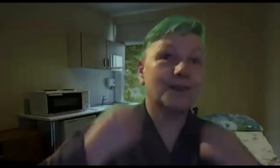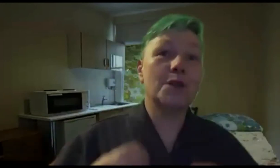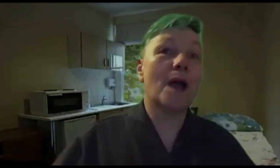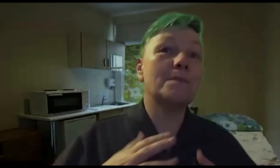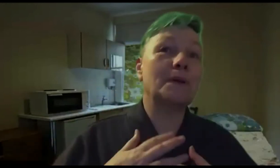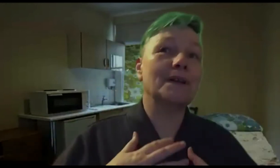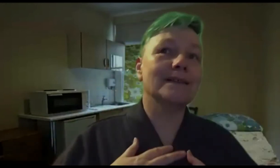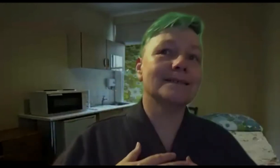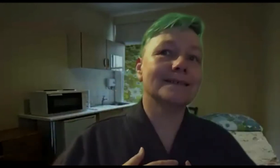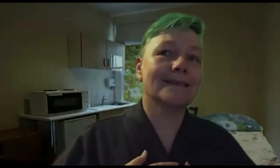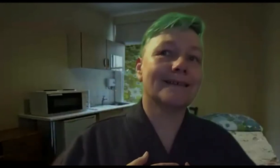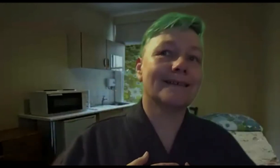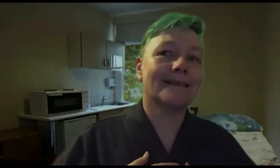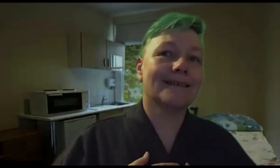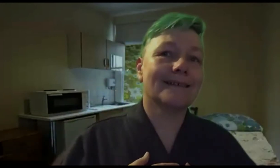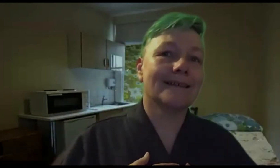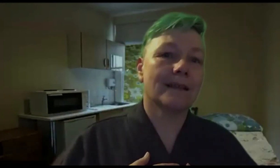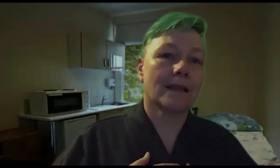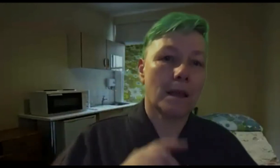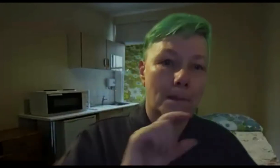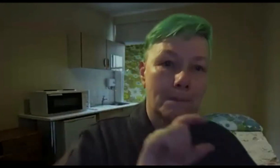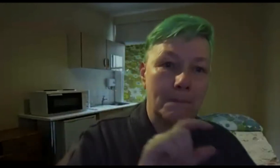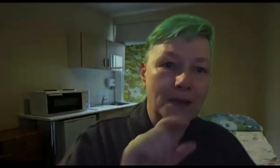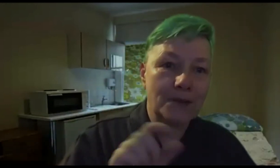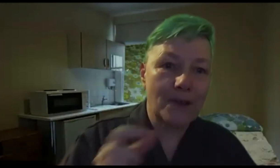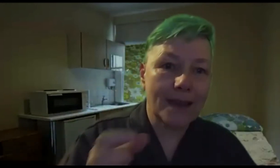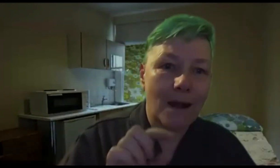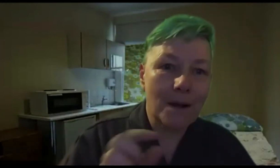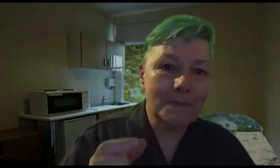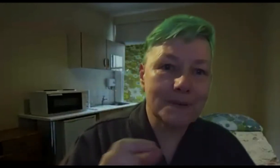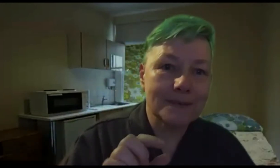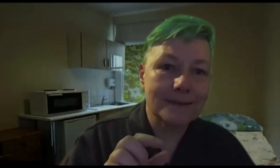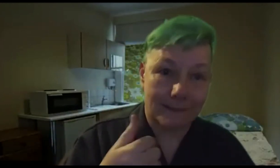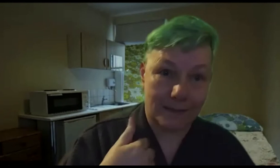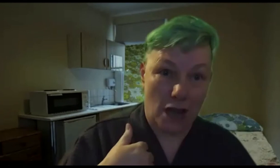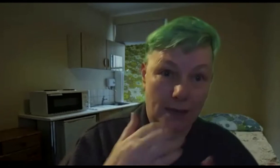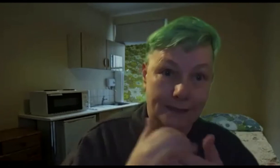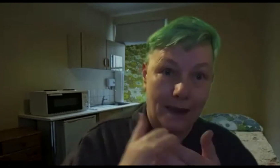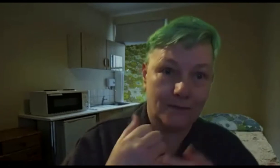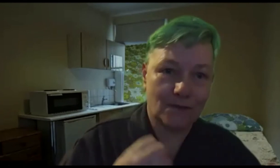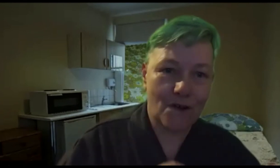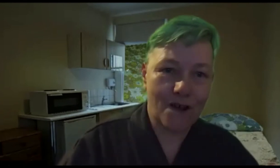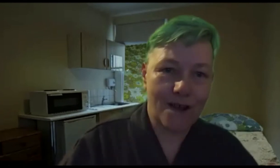New aprons, measuring cups that I'd saved for,